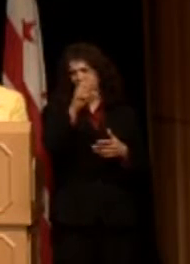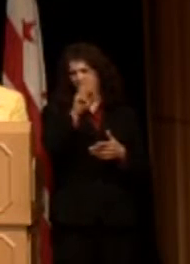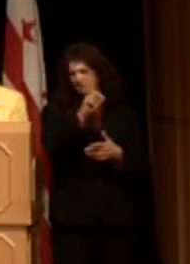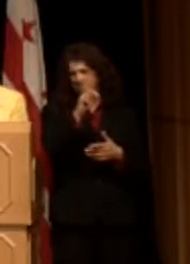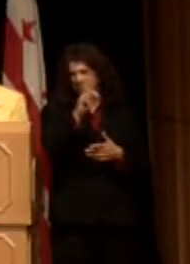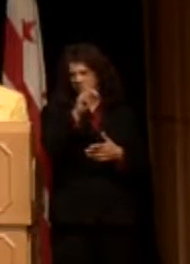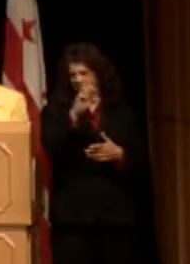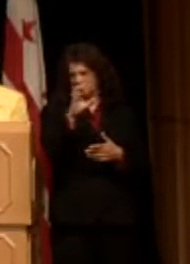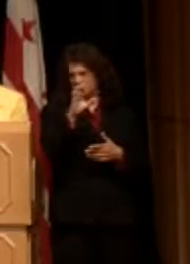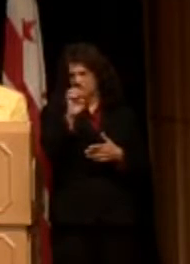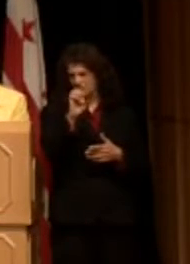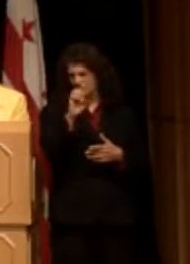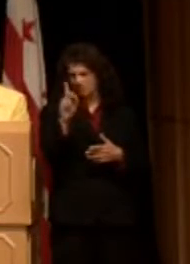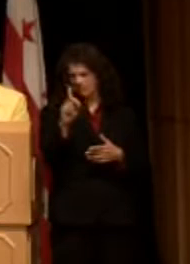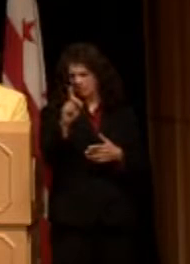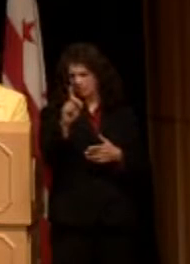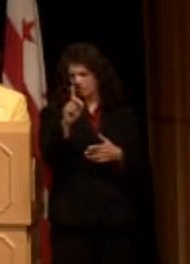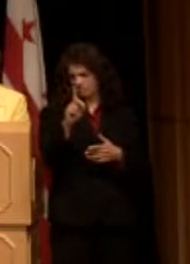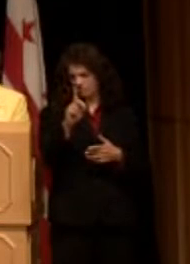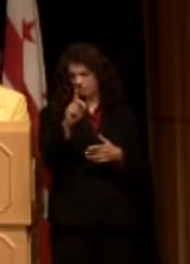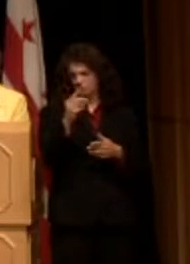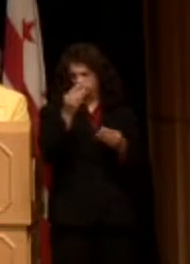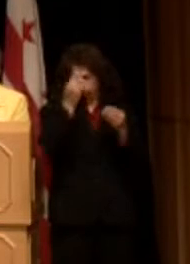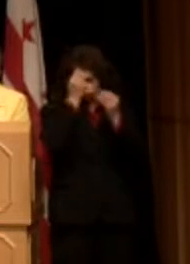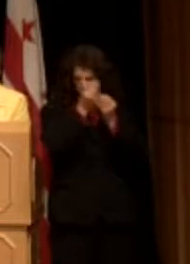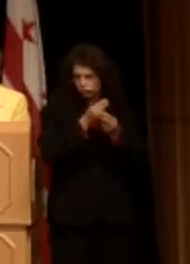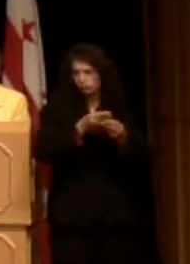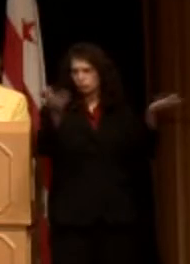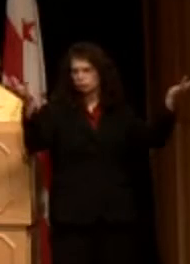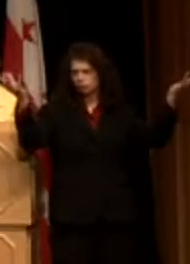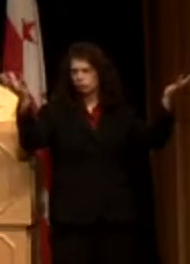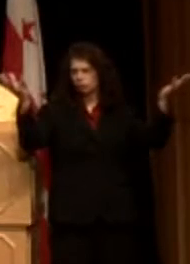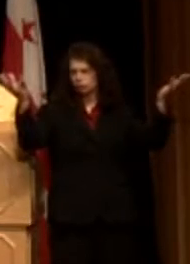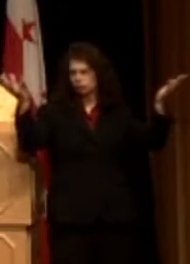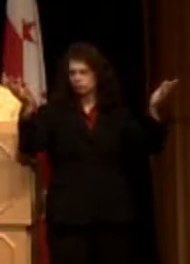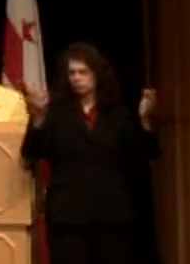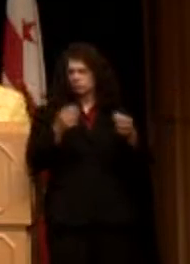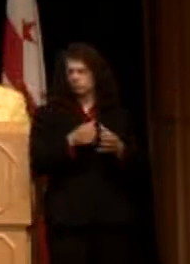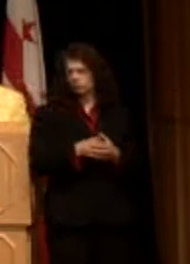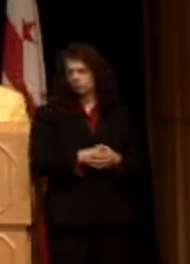REHABILITATION PROGRAM FOR CRITICAL HOME REPAIR REQUESTS.